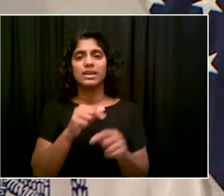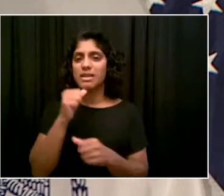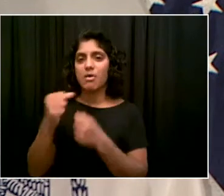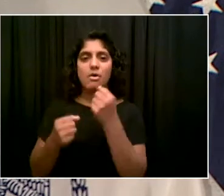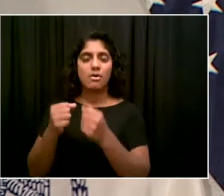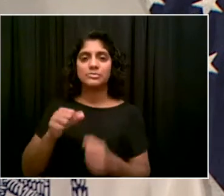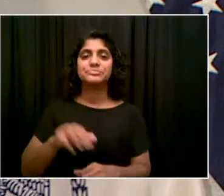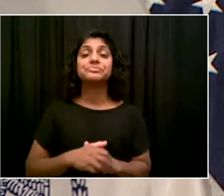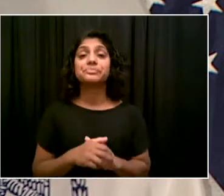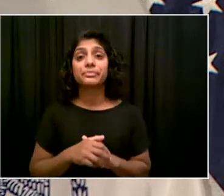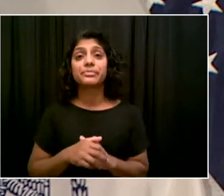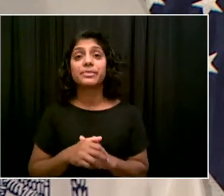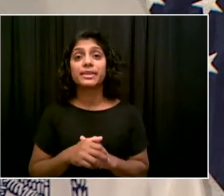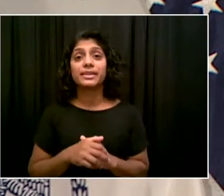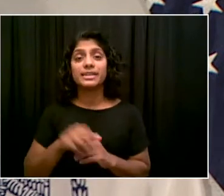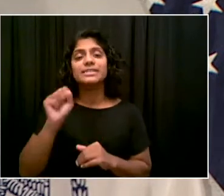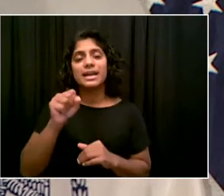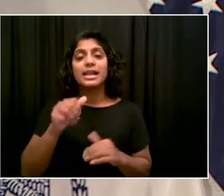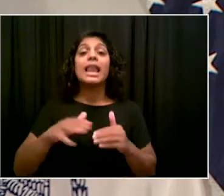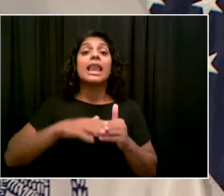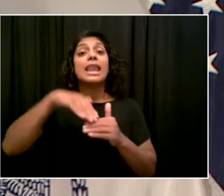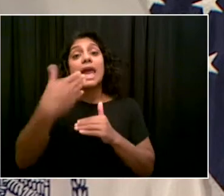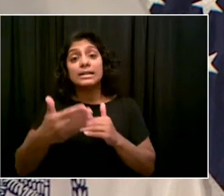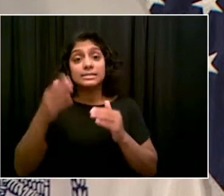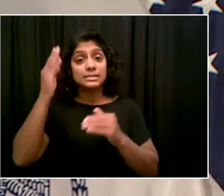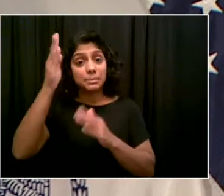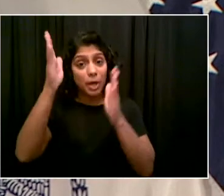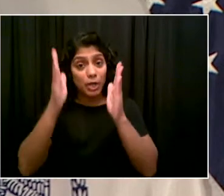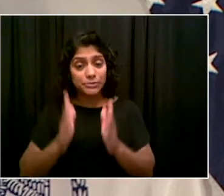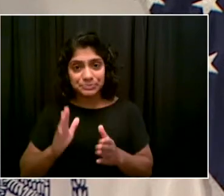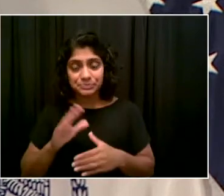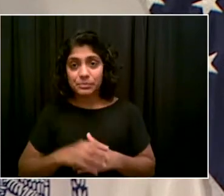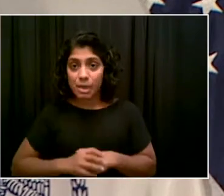ORGANIZATION SUPPORT IS GOING TO HELP US GET